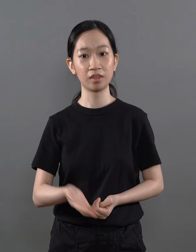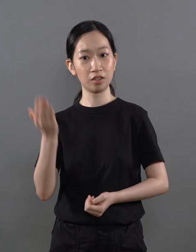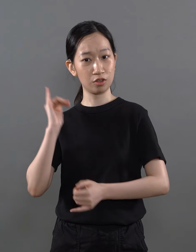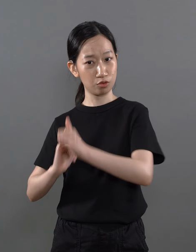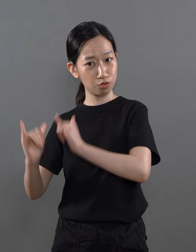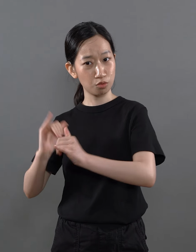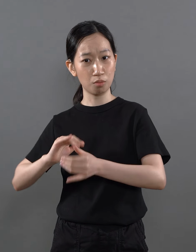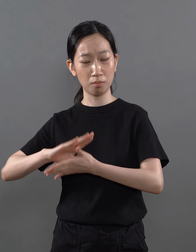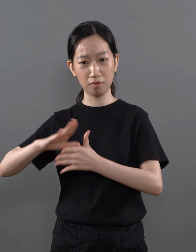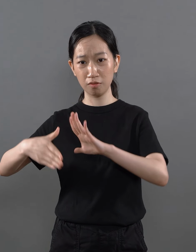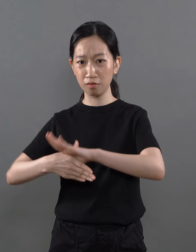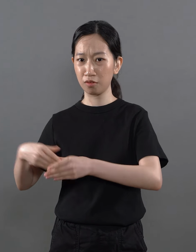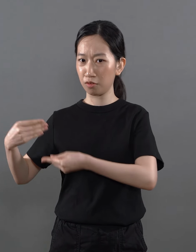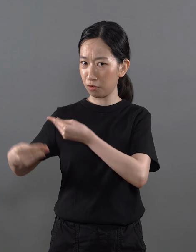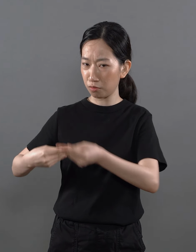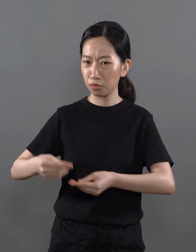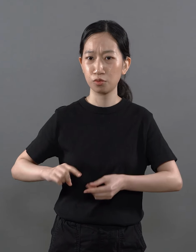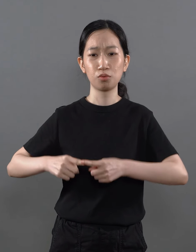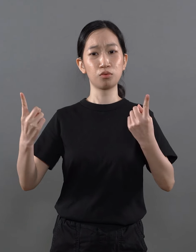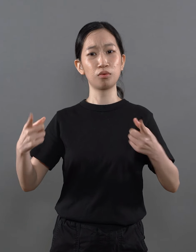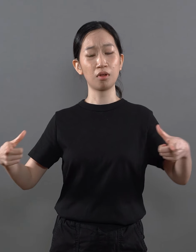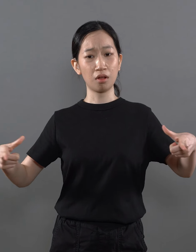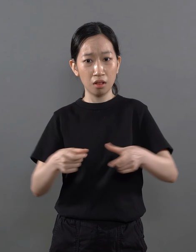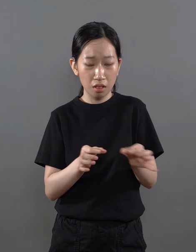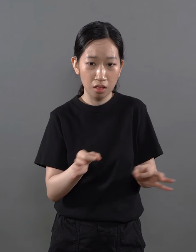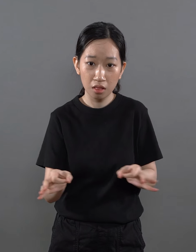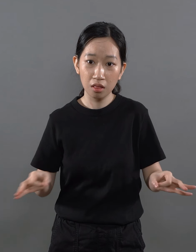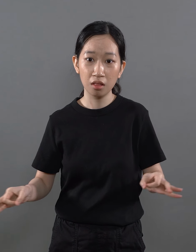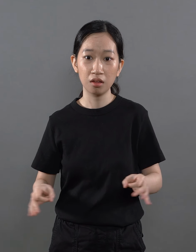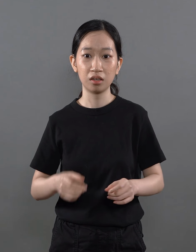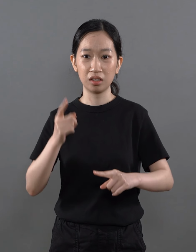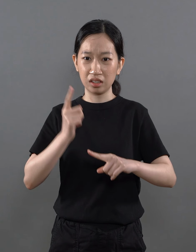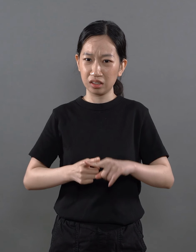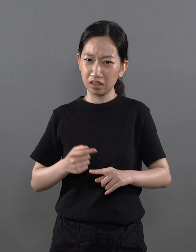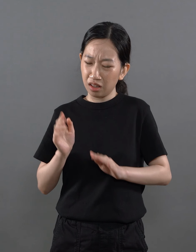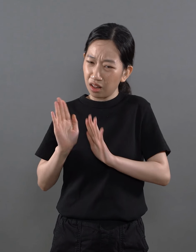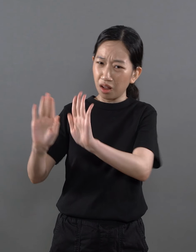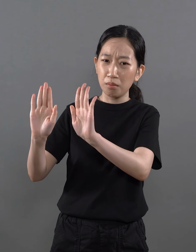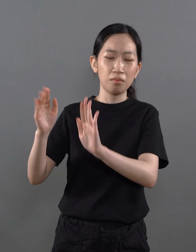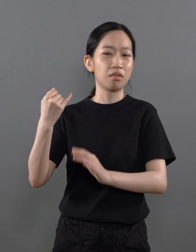[Things we used to have in the past] are fading away Such a fragmented state